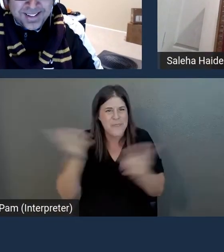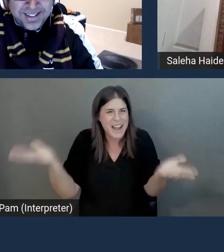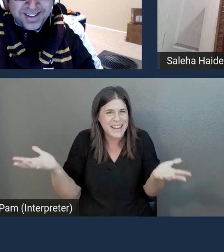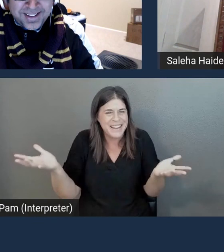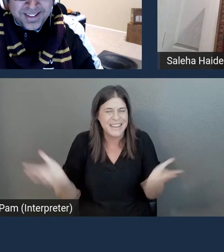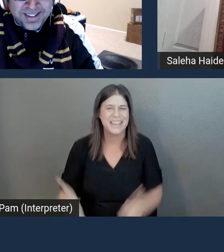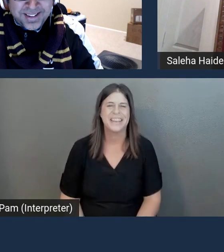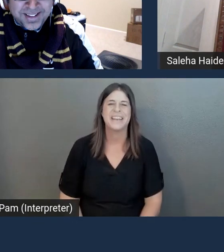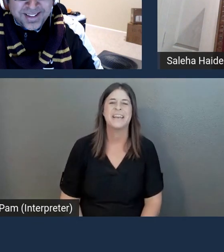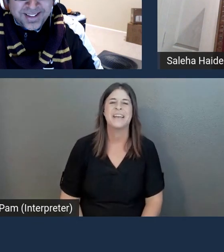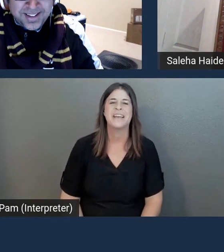It's a magical time.